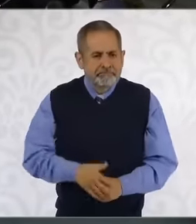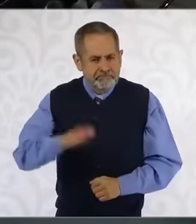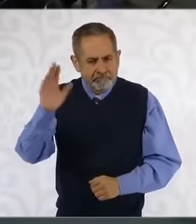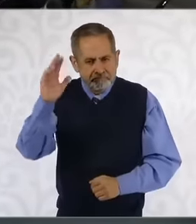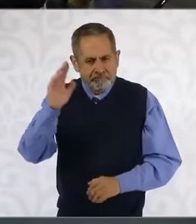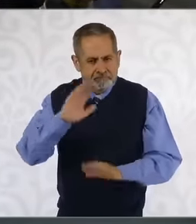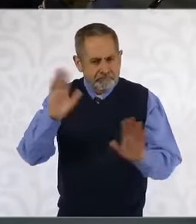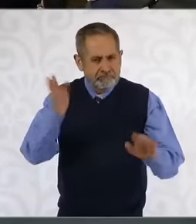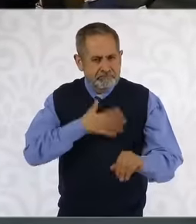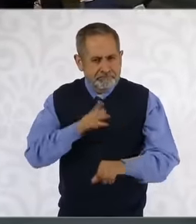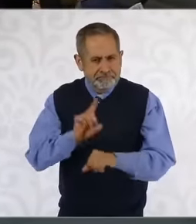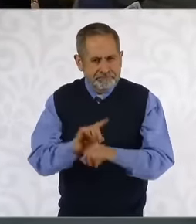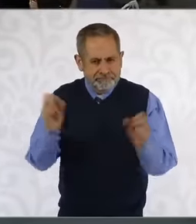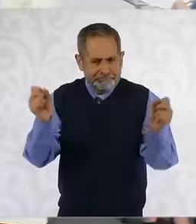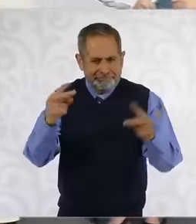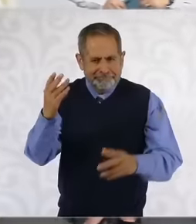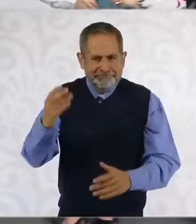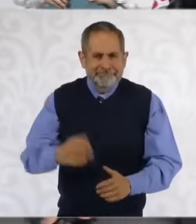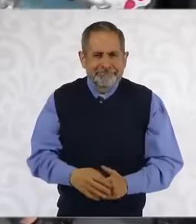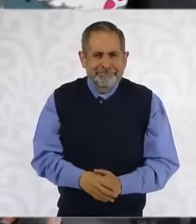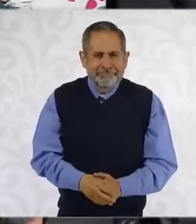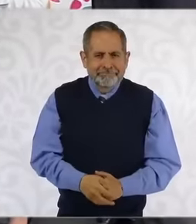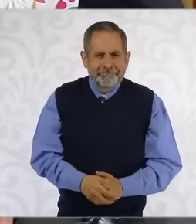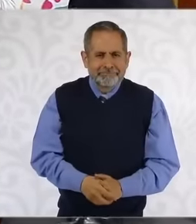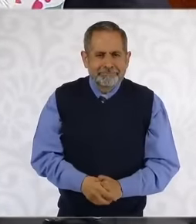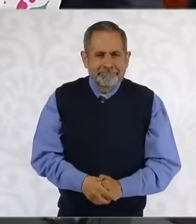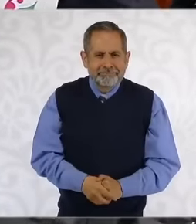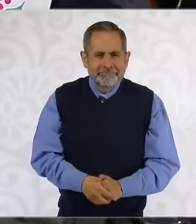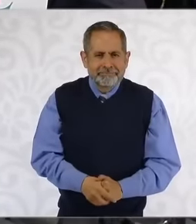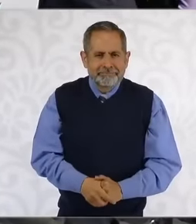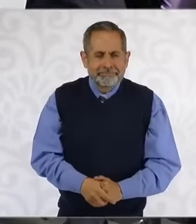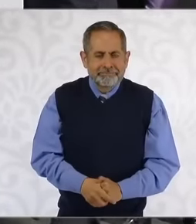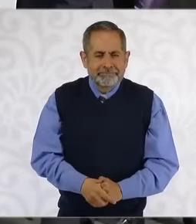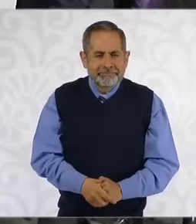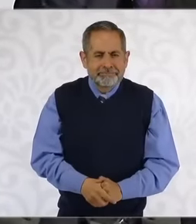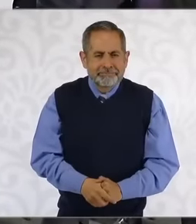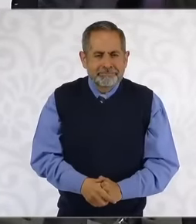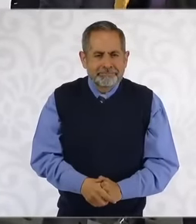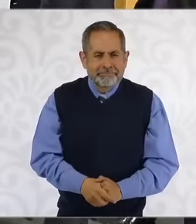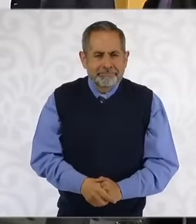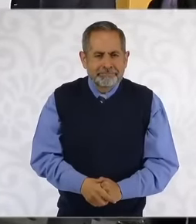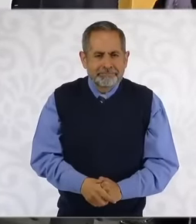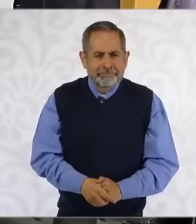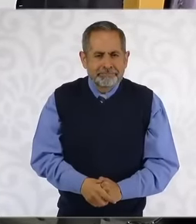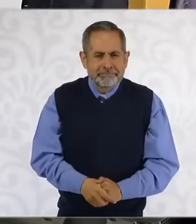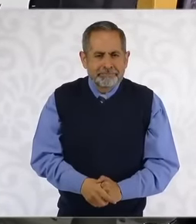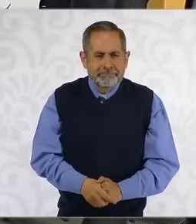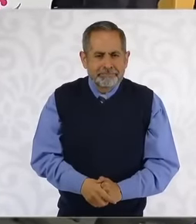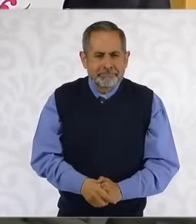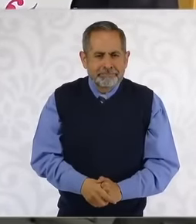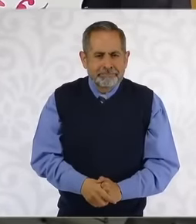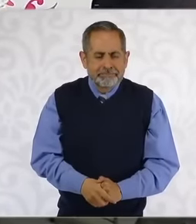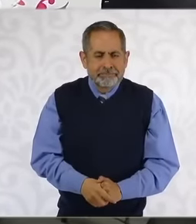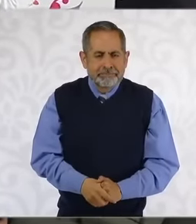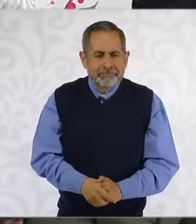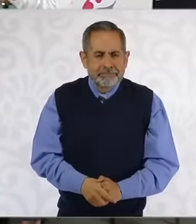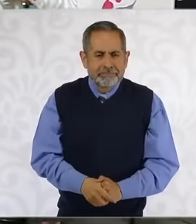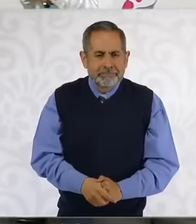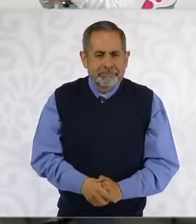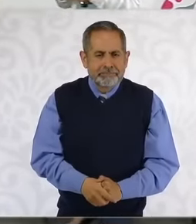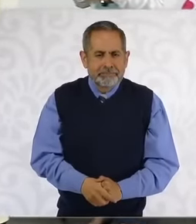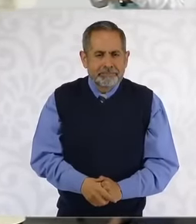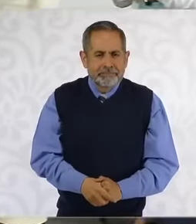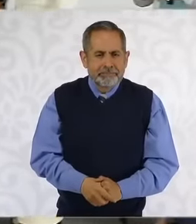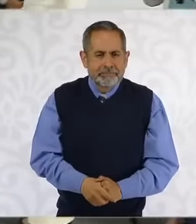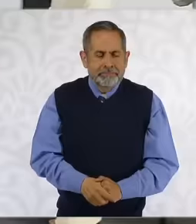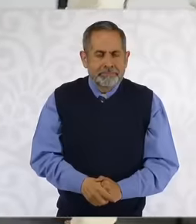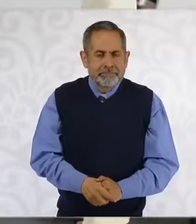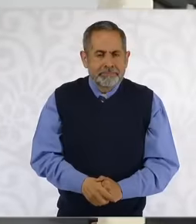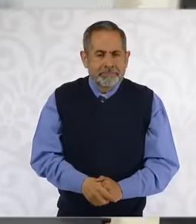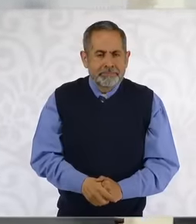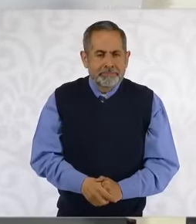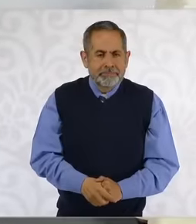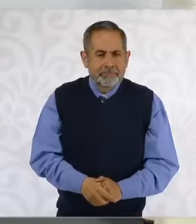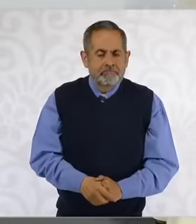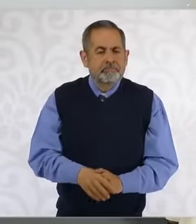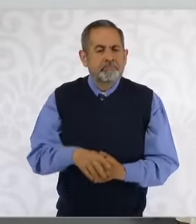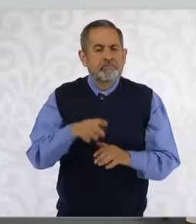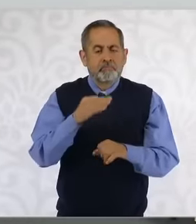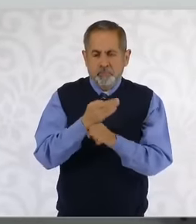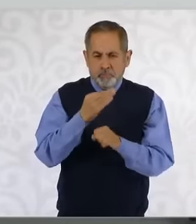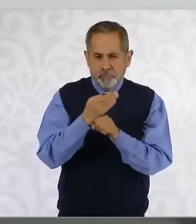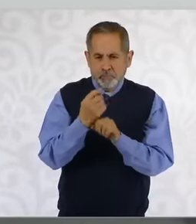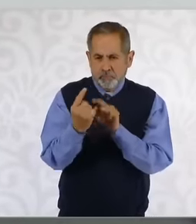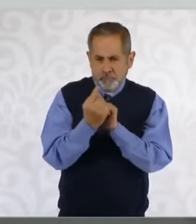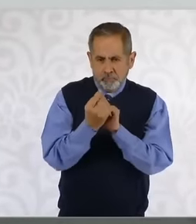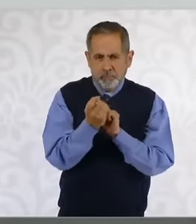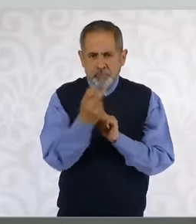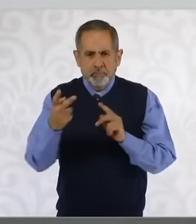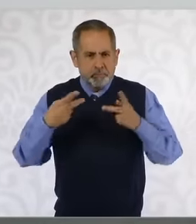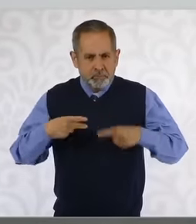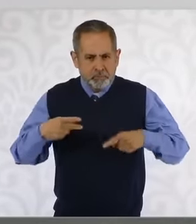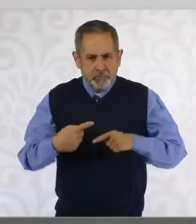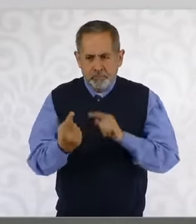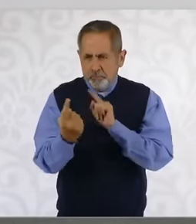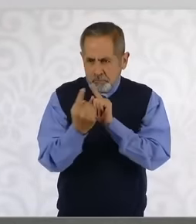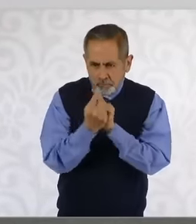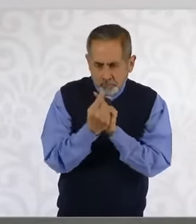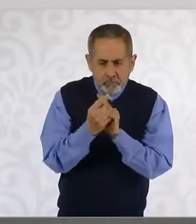morning Let's go now I receive some people and then we are going to go to a